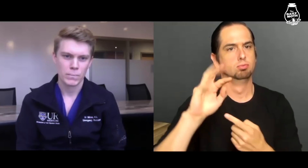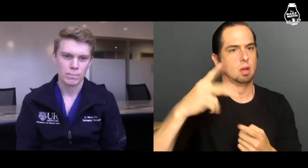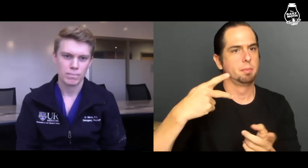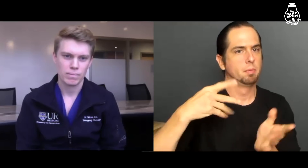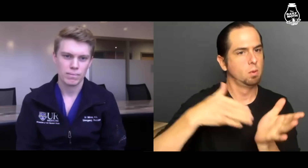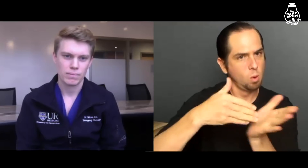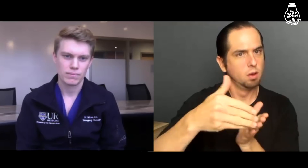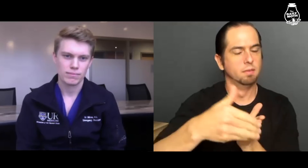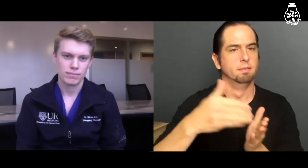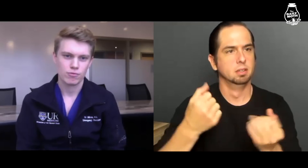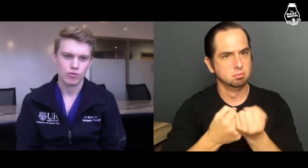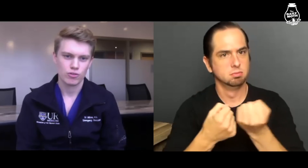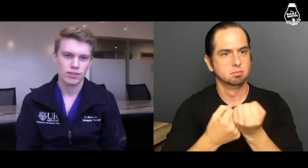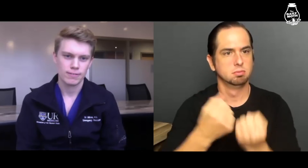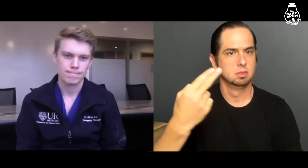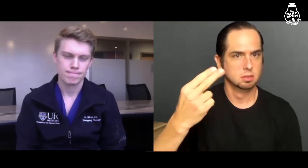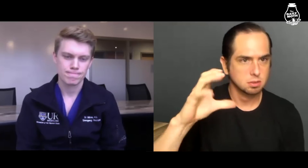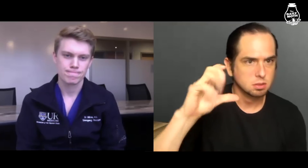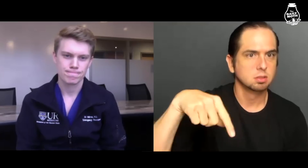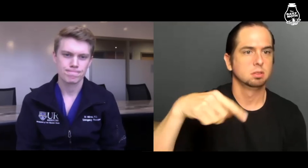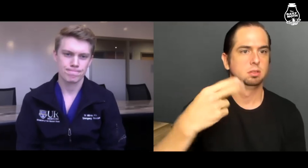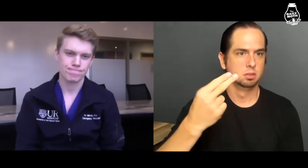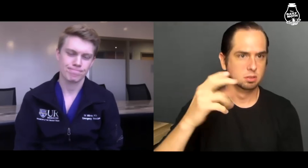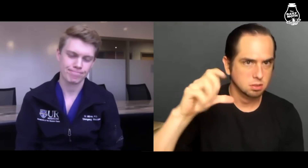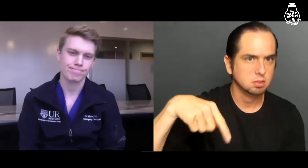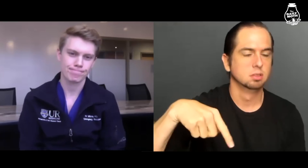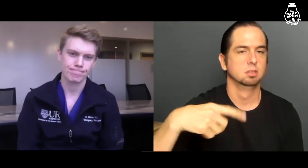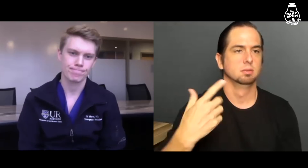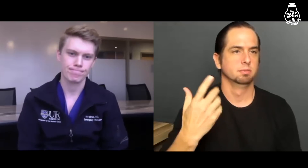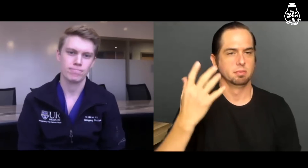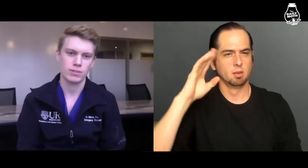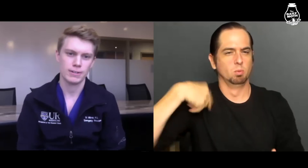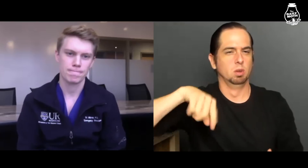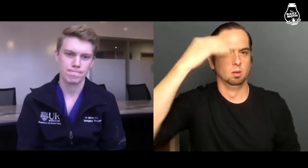Trump has frequently talked in support of HCQ.